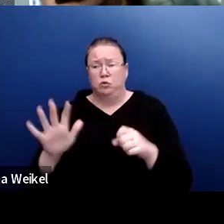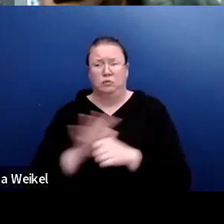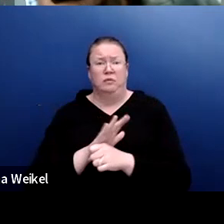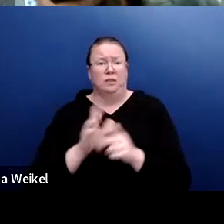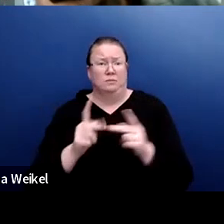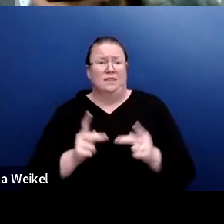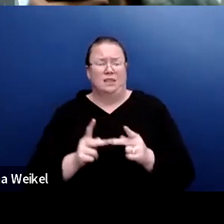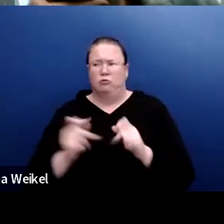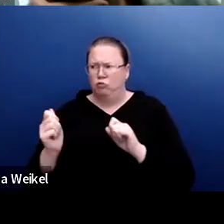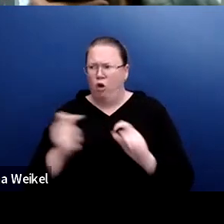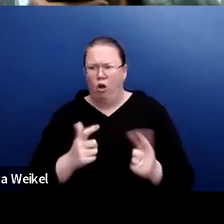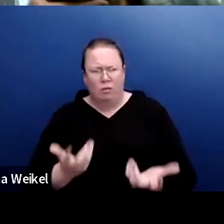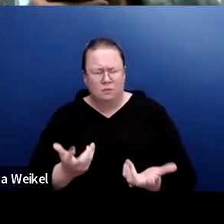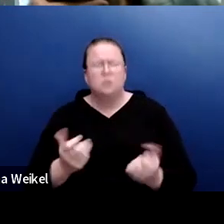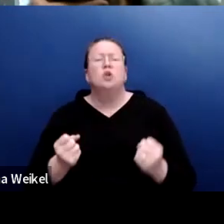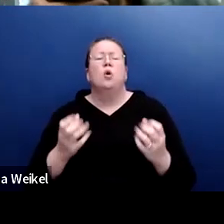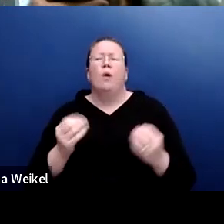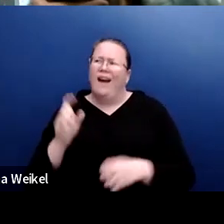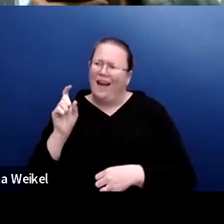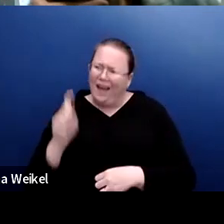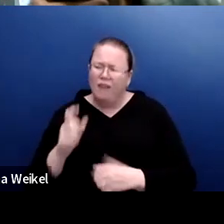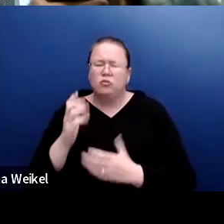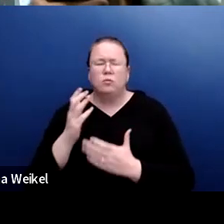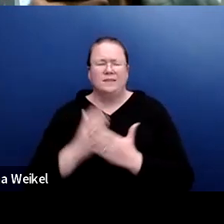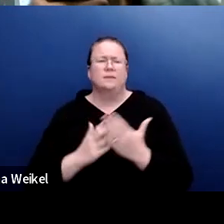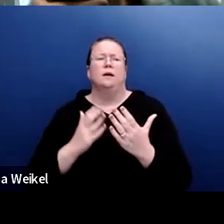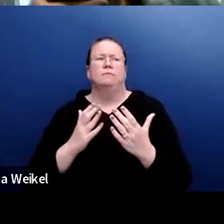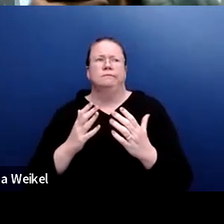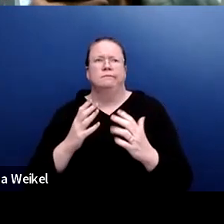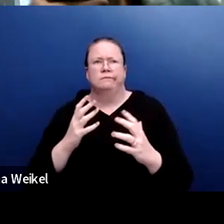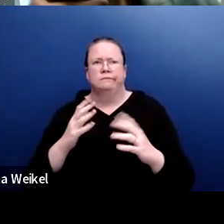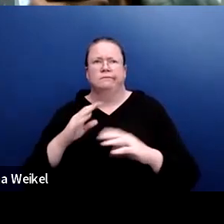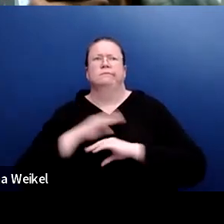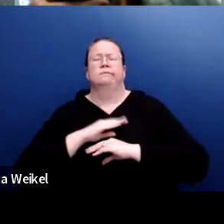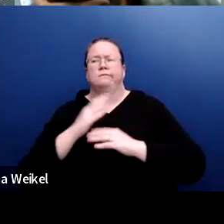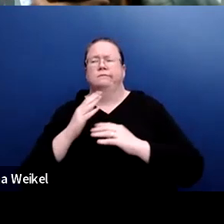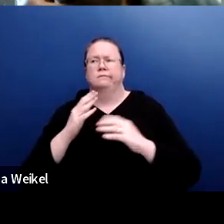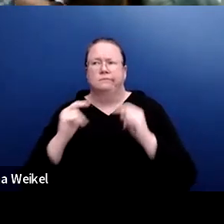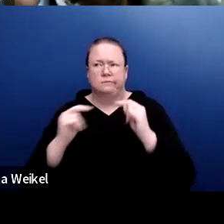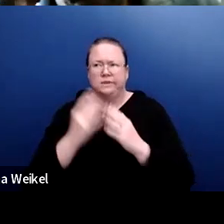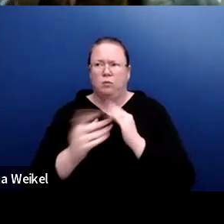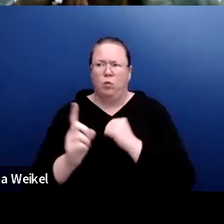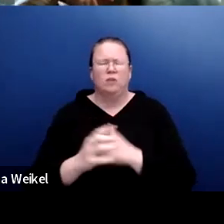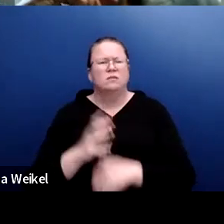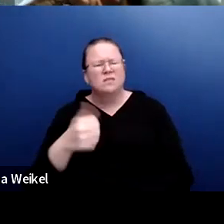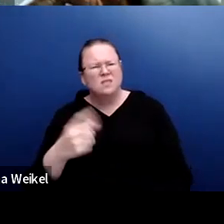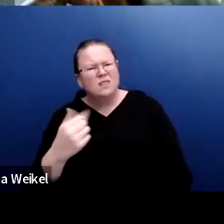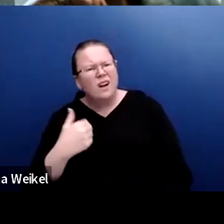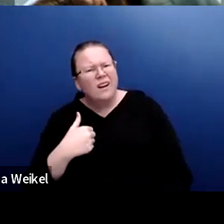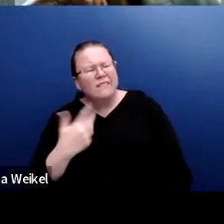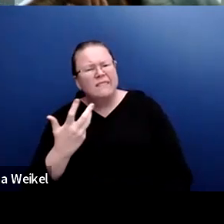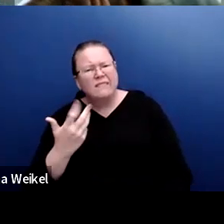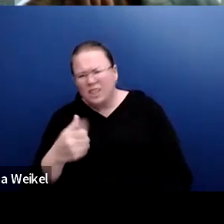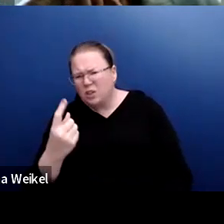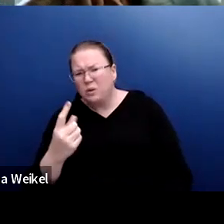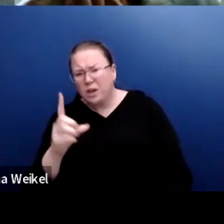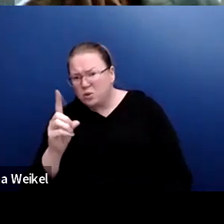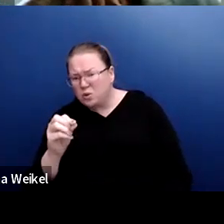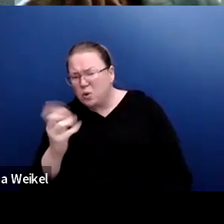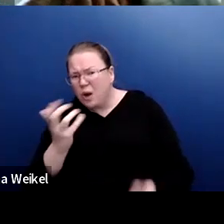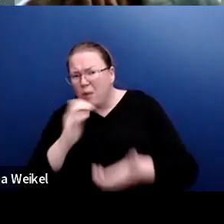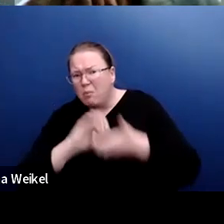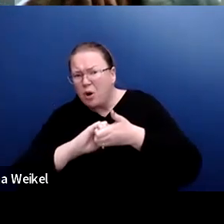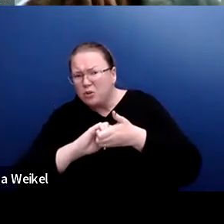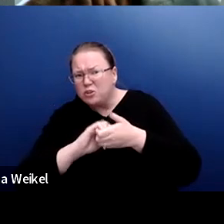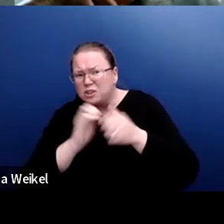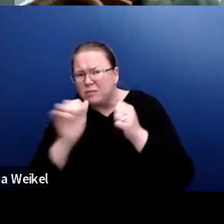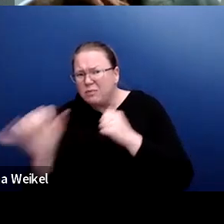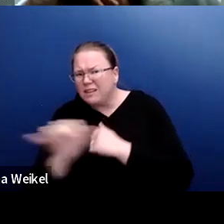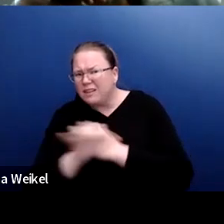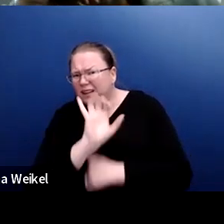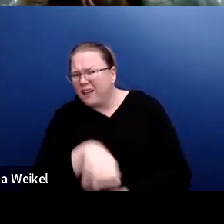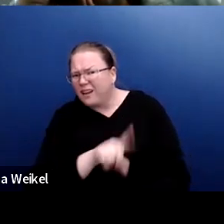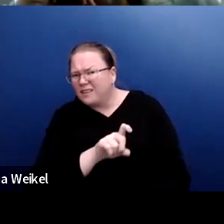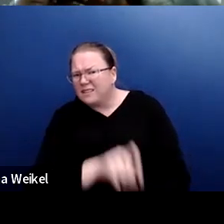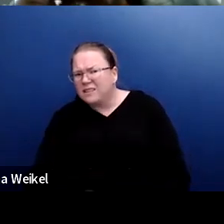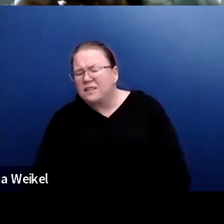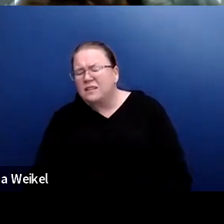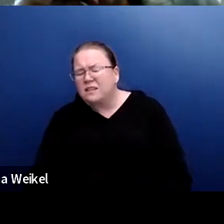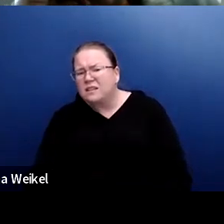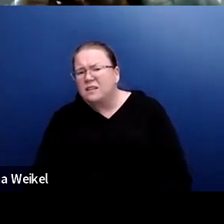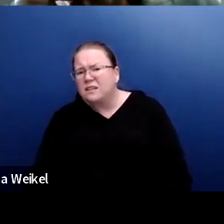training these jobs in each of these communities and you are holding our hands by saying these level felonies can't work in certain fields. And we have -- so many people are moving to this area, especially Brevard County, we have more assisted living and [INDISCERNIBLE] and CIL